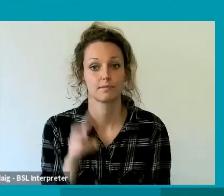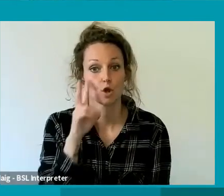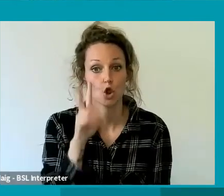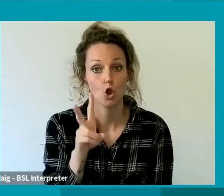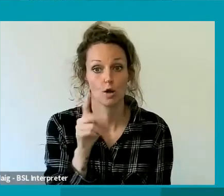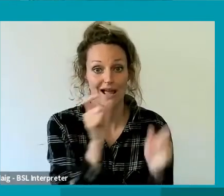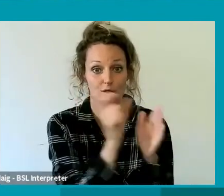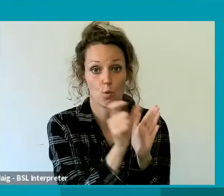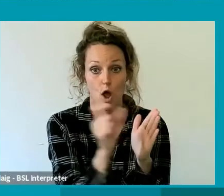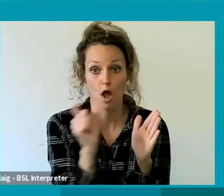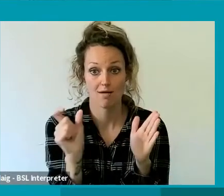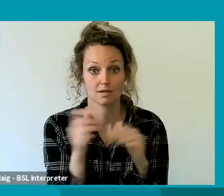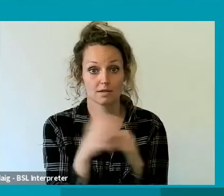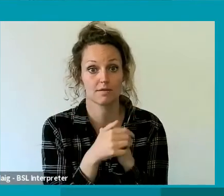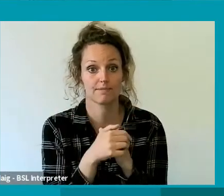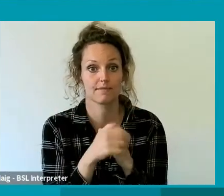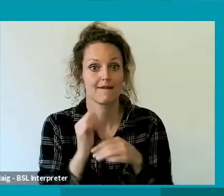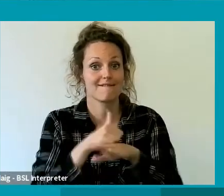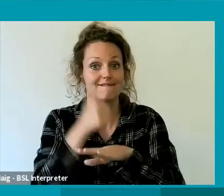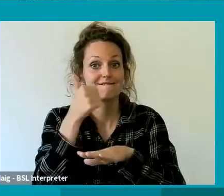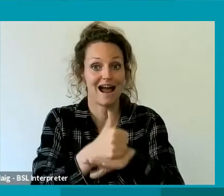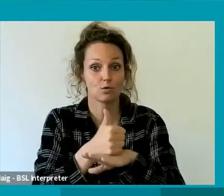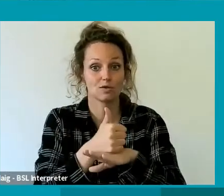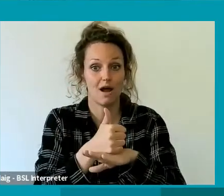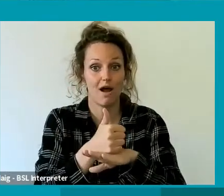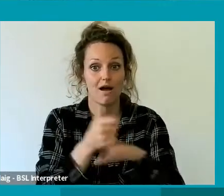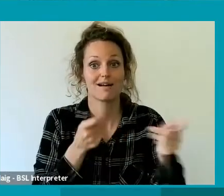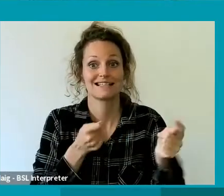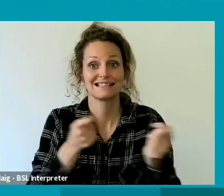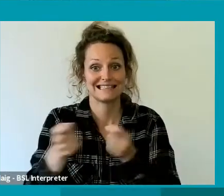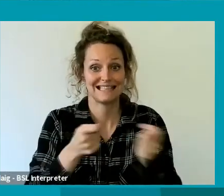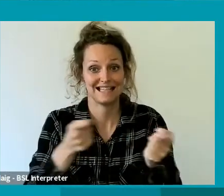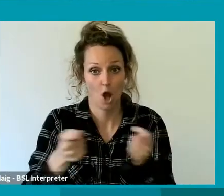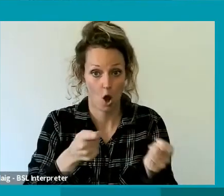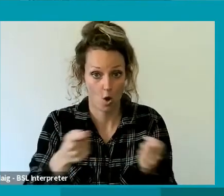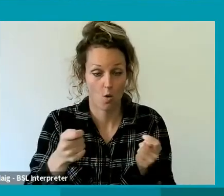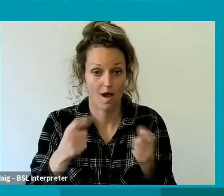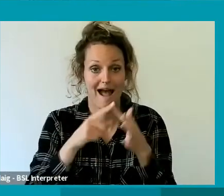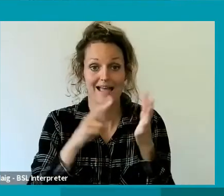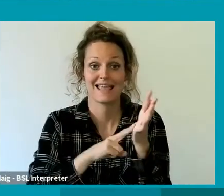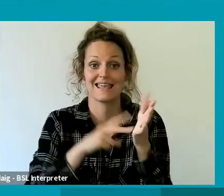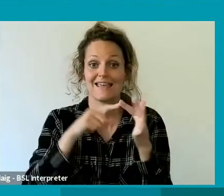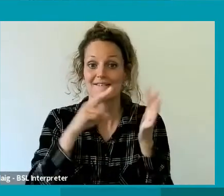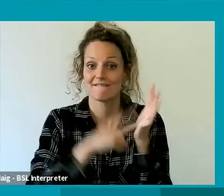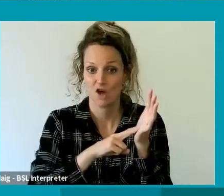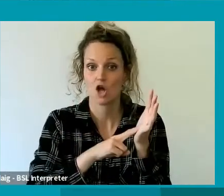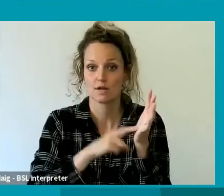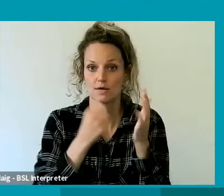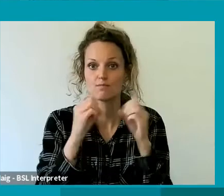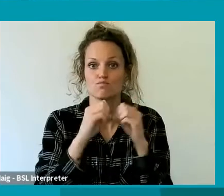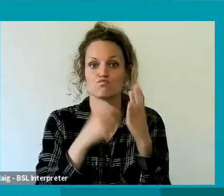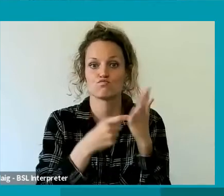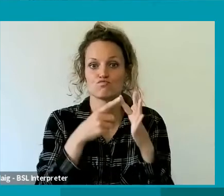using founder and CEO of Evenbreak helping inclusive employers attract and retain talented disabled candidates.